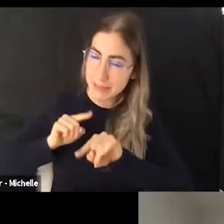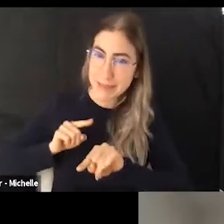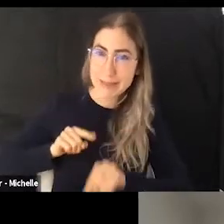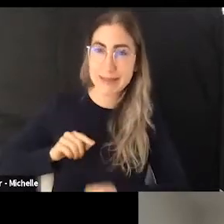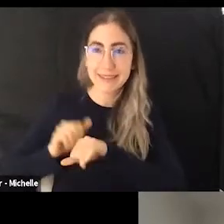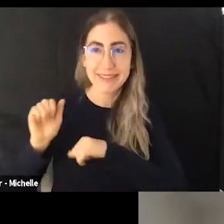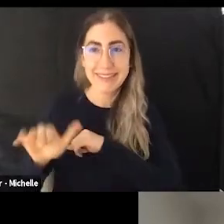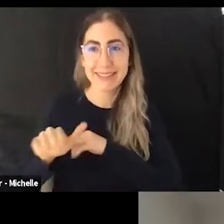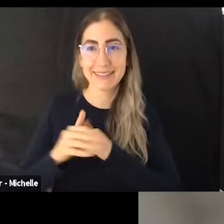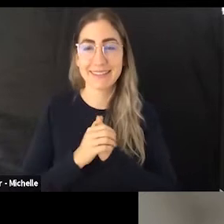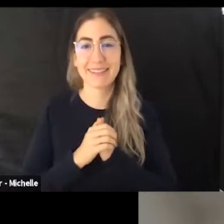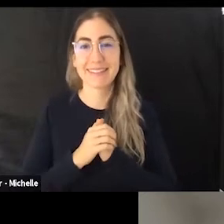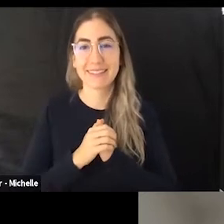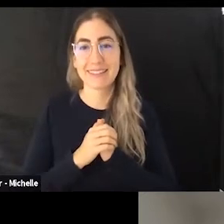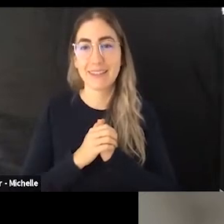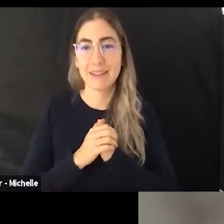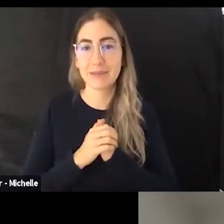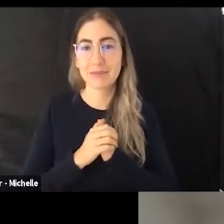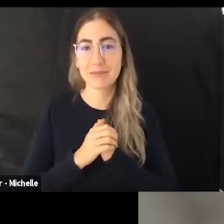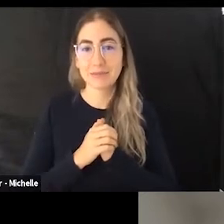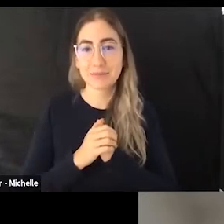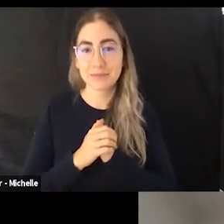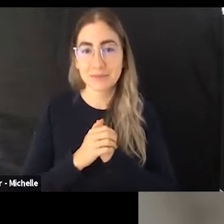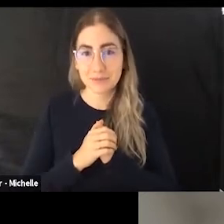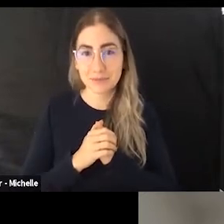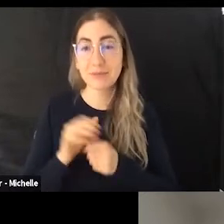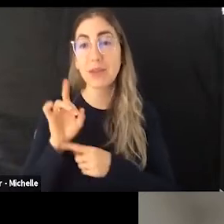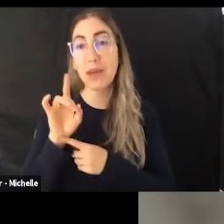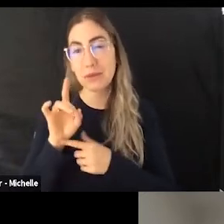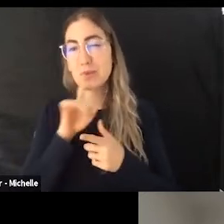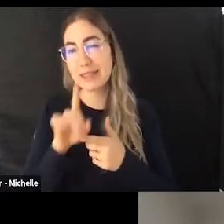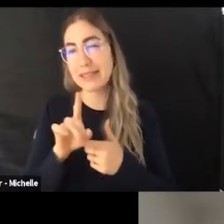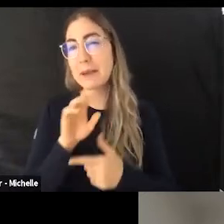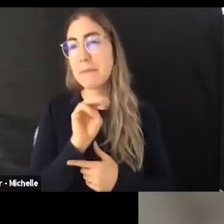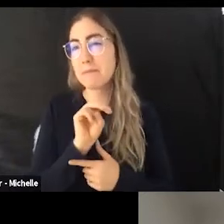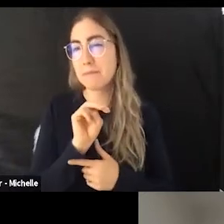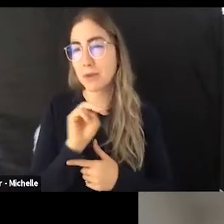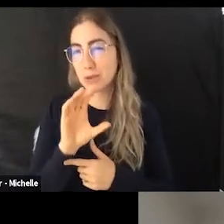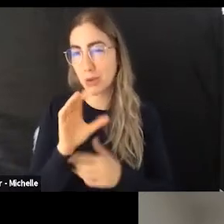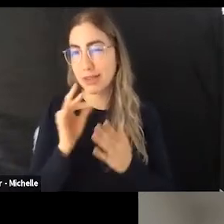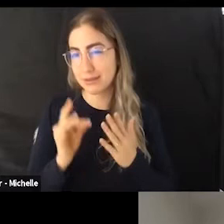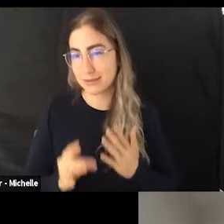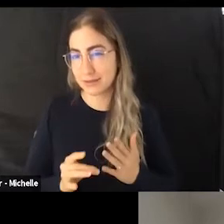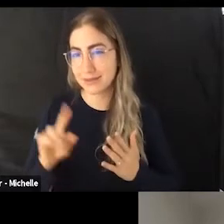SUBMITTED IT. AND ALTHOUGH WE BUILT IN A NUMBER OF MULTIPLE AND ALTHOUGH WE BUILT IN A NUMBER OF MULTIPLE CHOICE-TYPE CHOICE-TYPE QUESTIONS, WE ALSO INVITED A LOT QUESTIONS, WE ALSO INVITED A LOT OF RESPONSES THROUGH